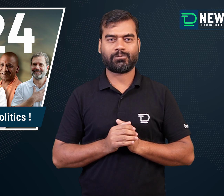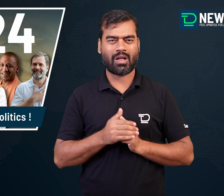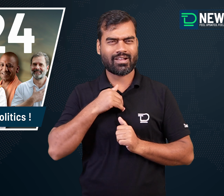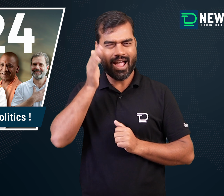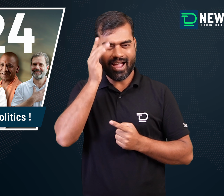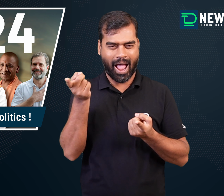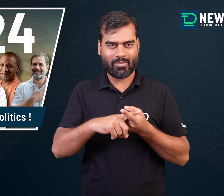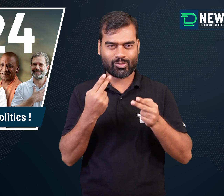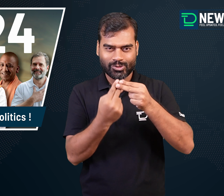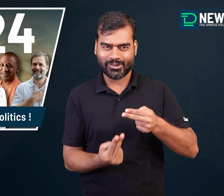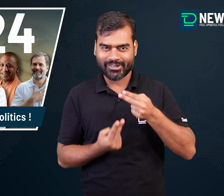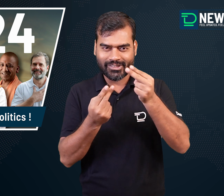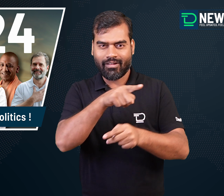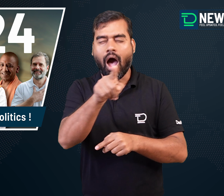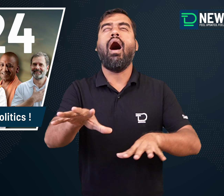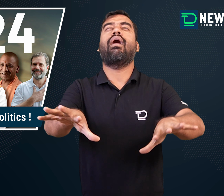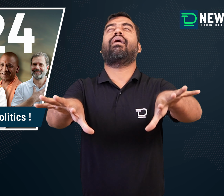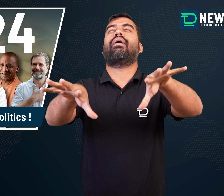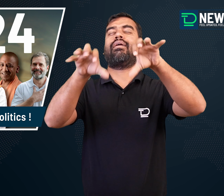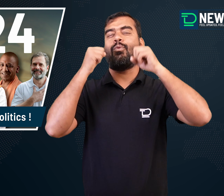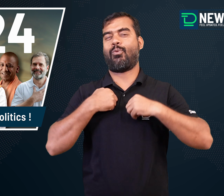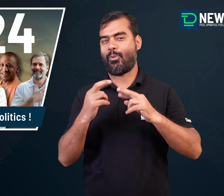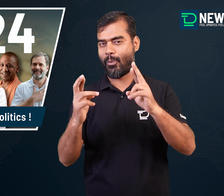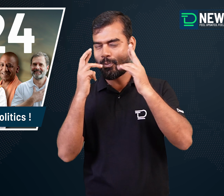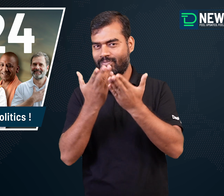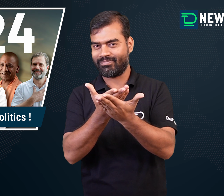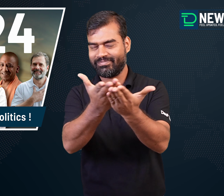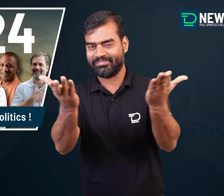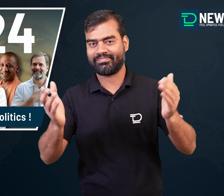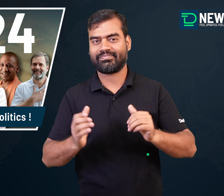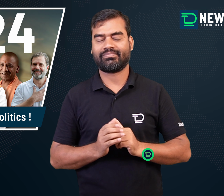Hope you all understand the news.